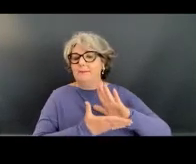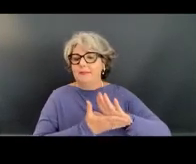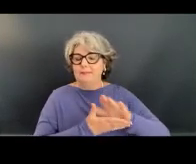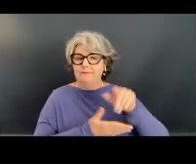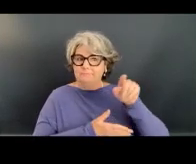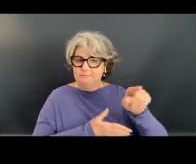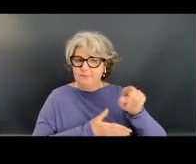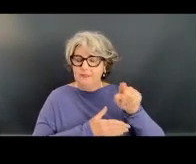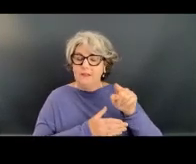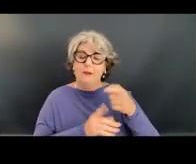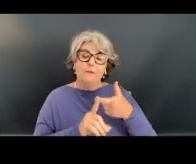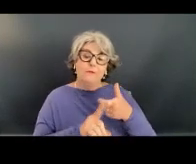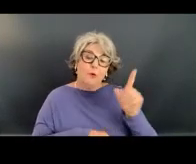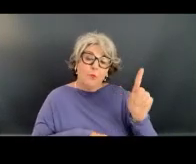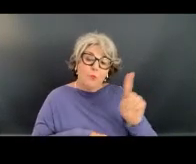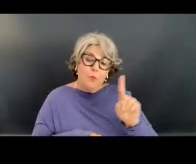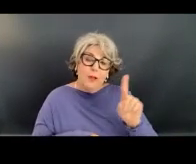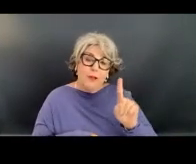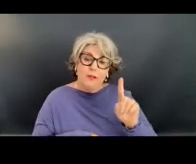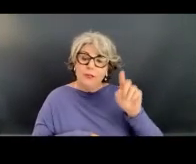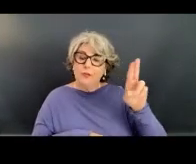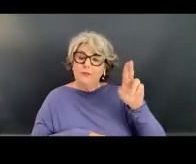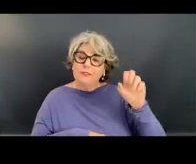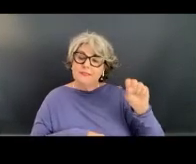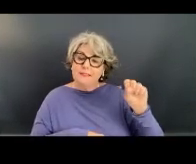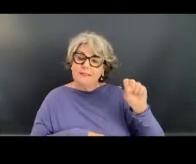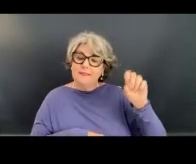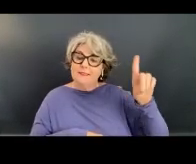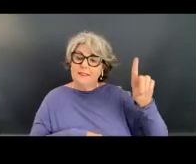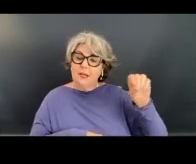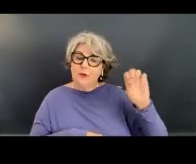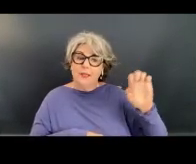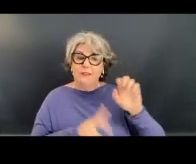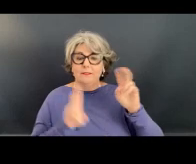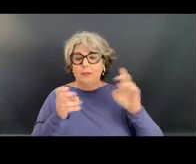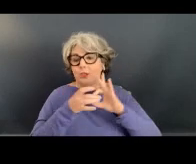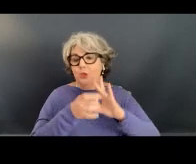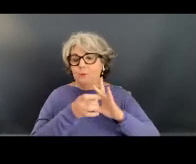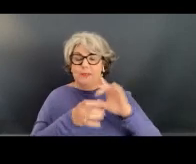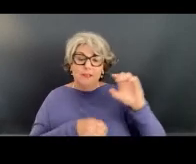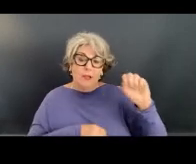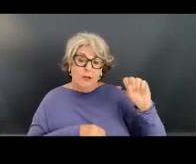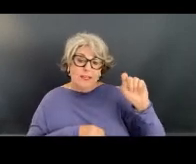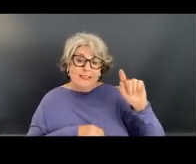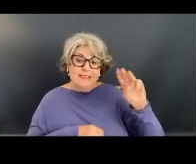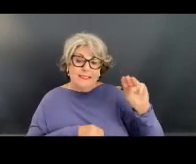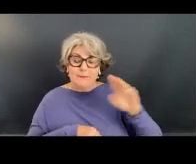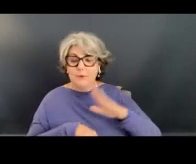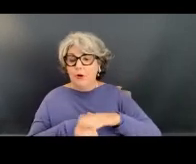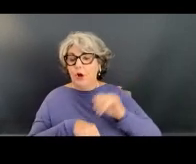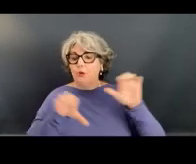grew out of the US Department of Education's You Belong in STEM action call to action last year.